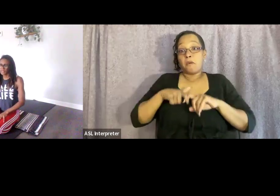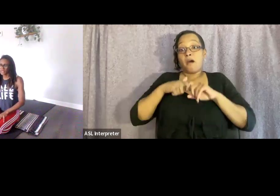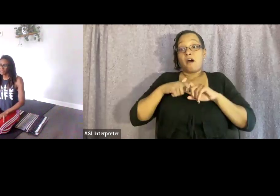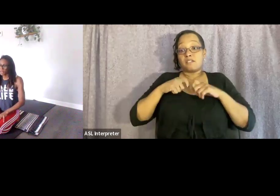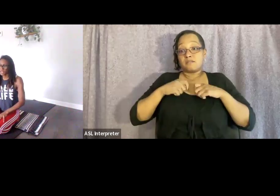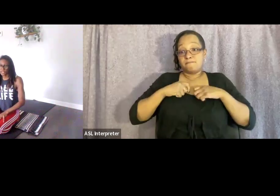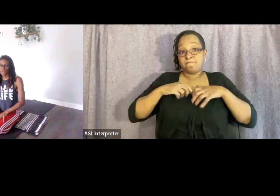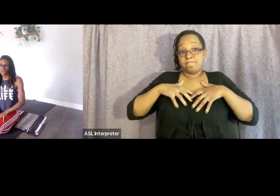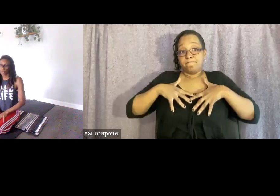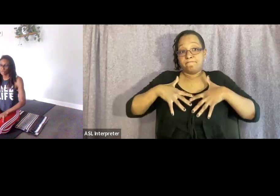And then to maybe take two more.